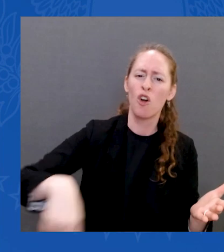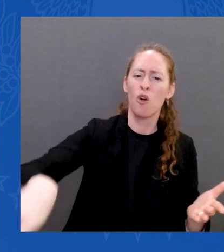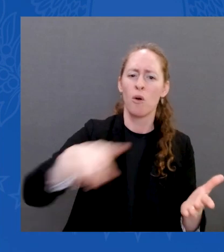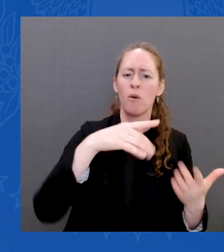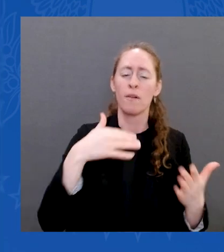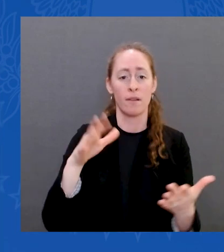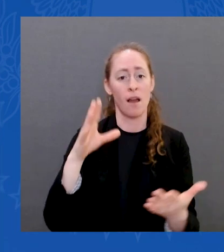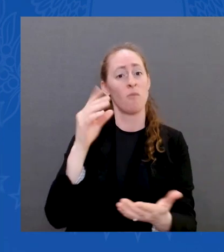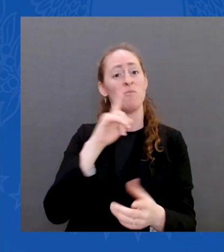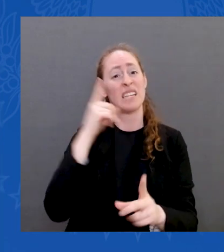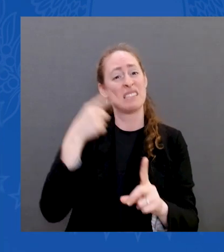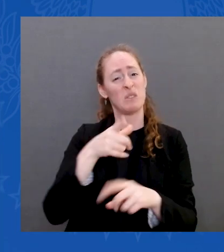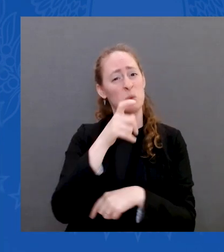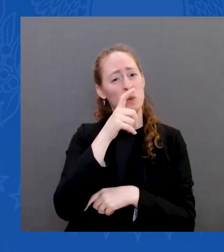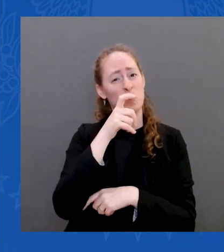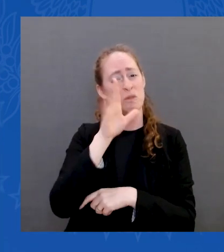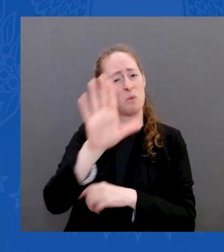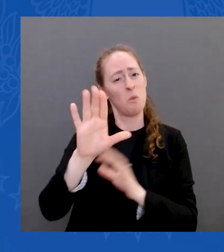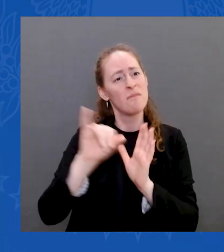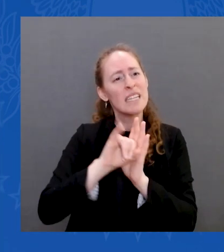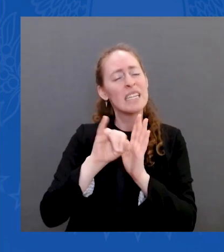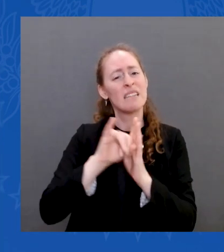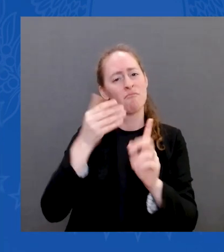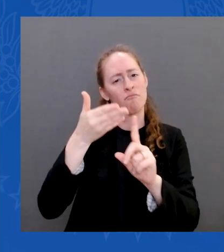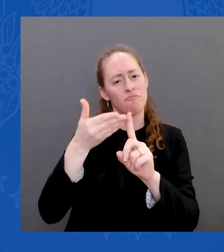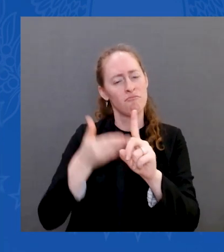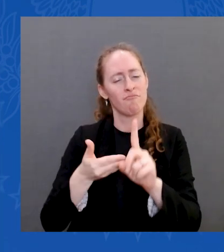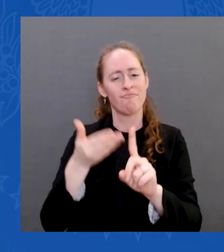because you have a calling. And you're not alone.